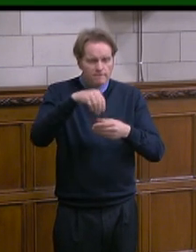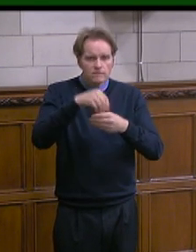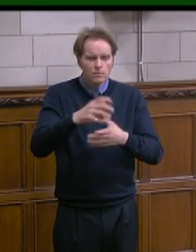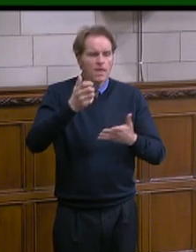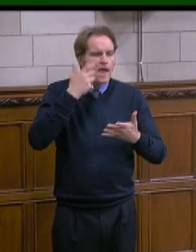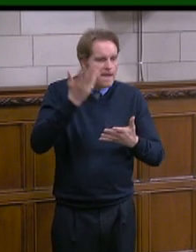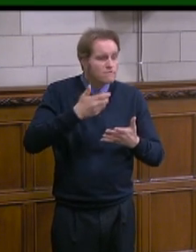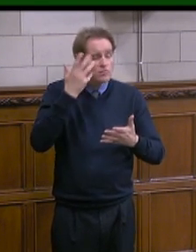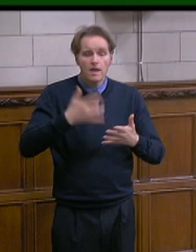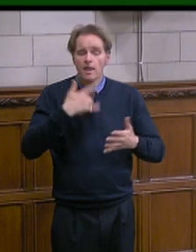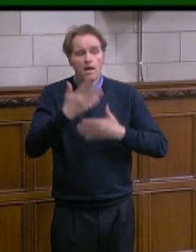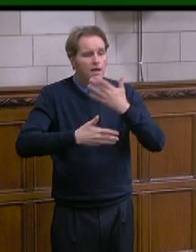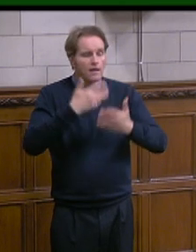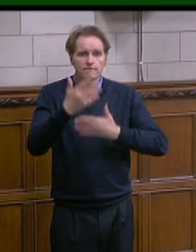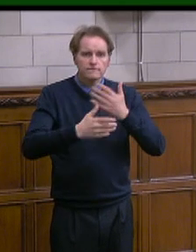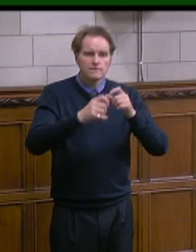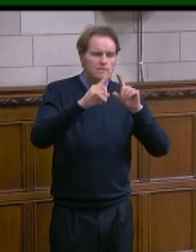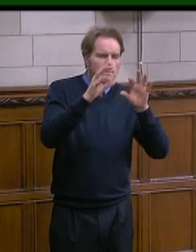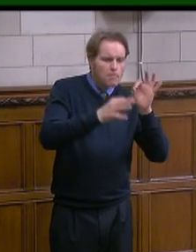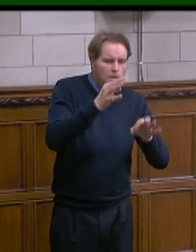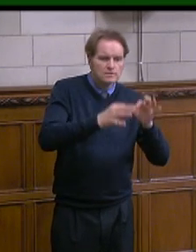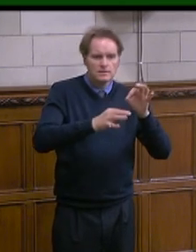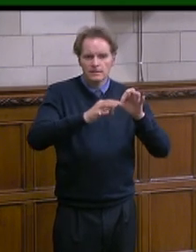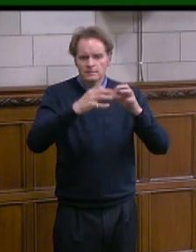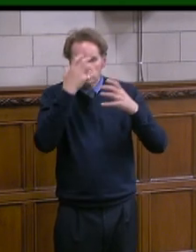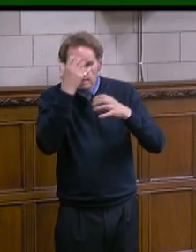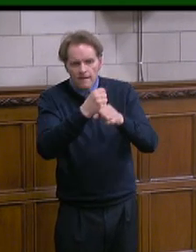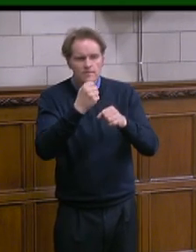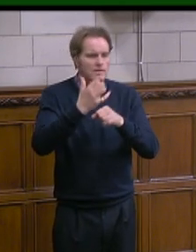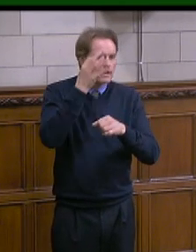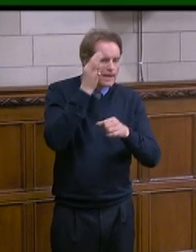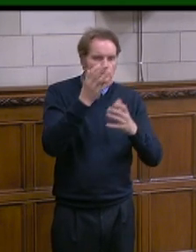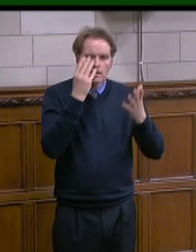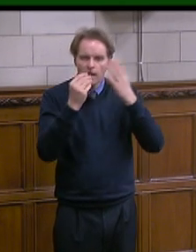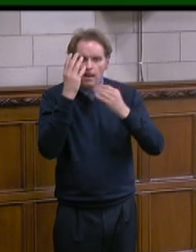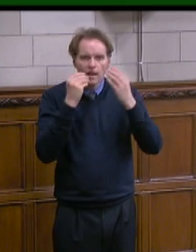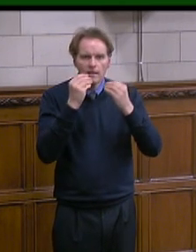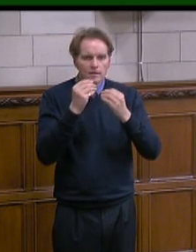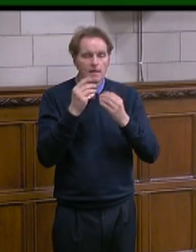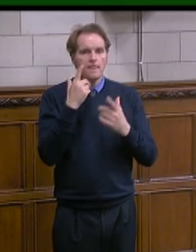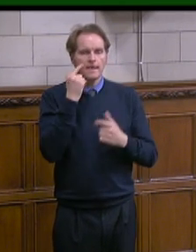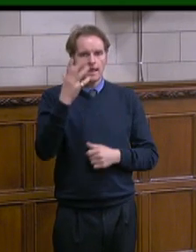life in Scotland as active, healthy citizens, and will be able to make informed choices